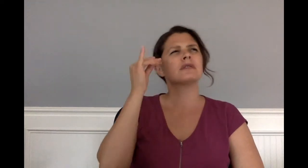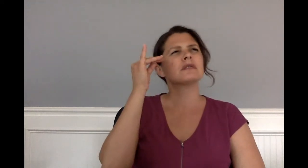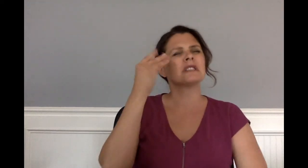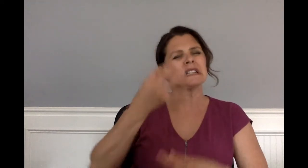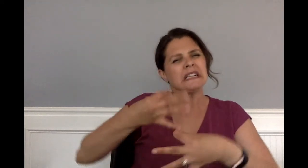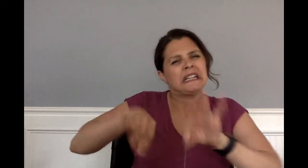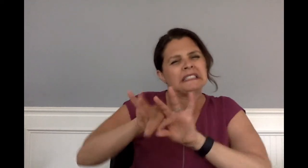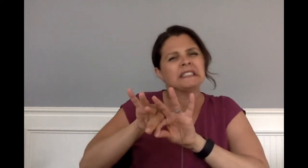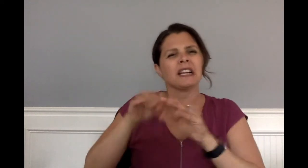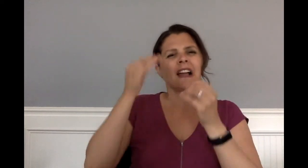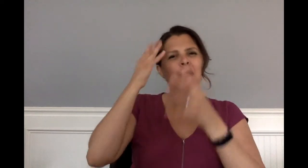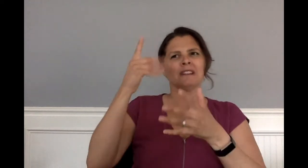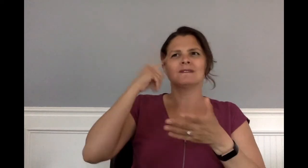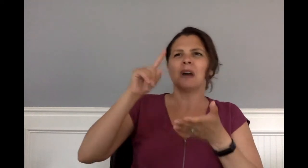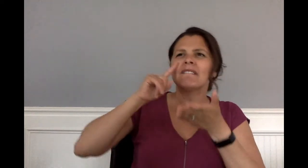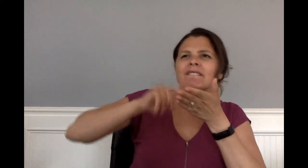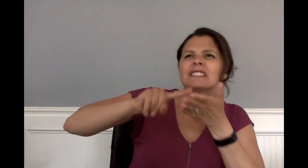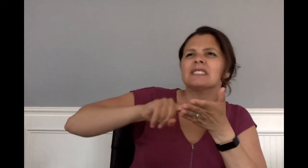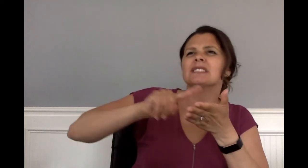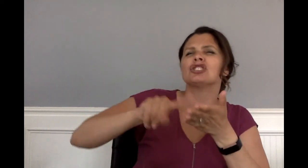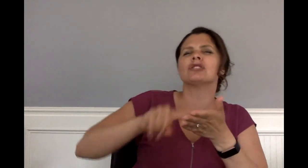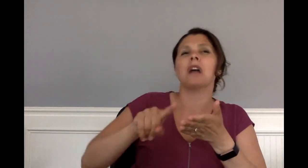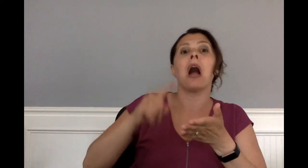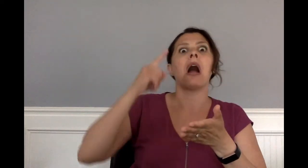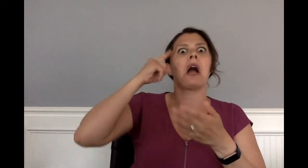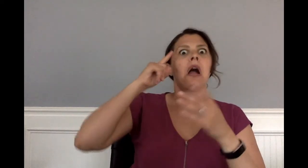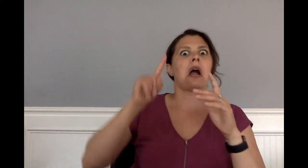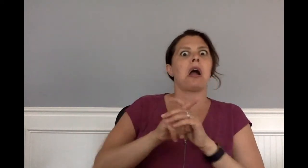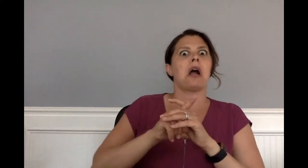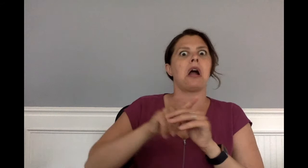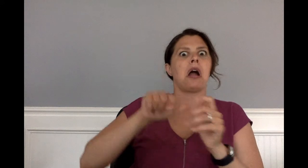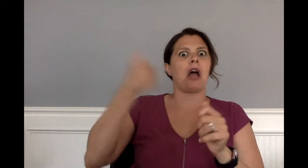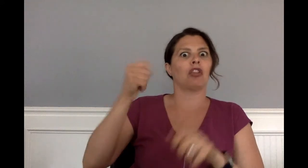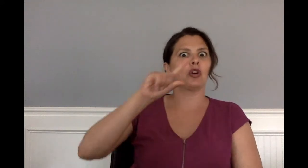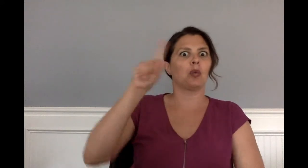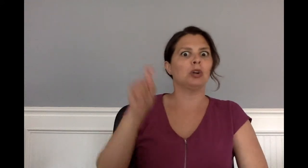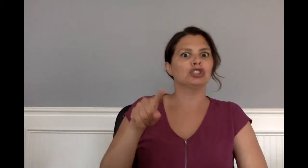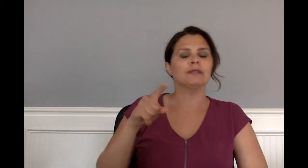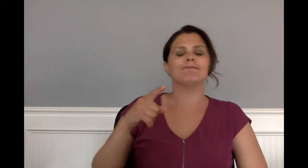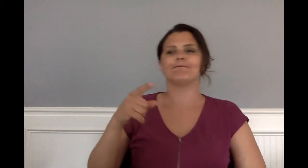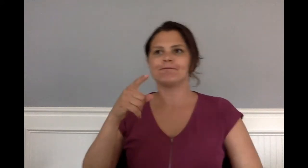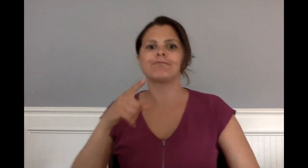He thought about the most vital information he wanted to know. He now knew the next question.